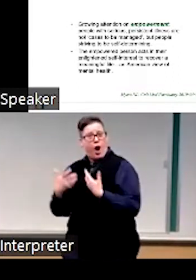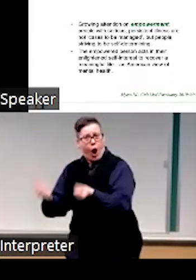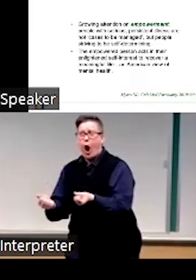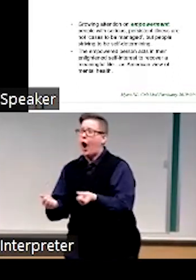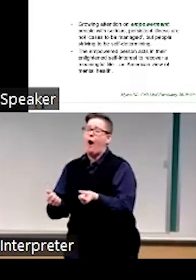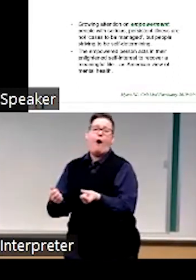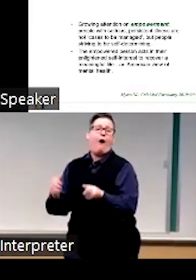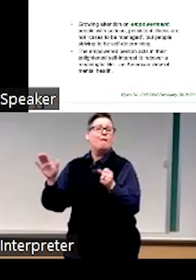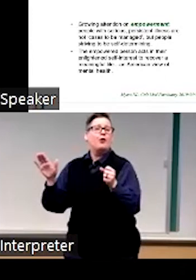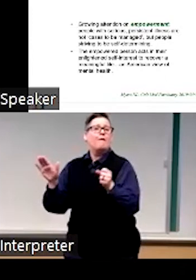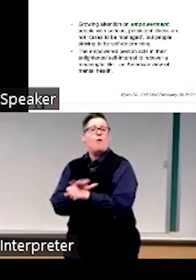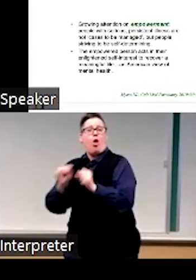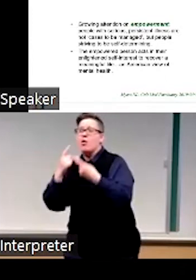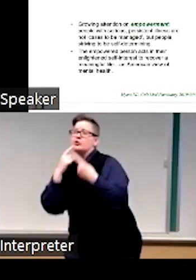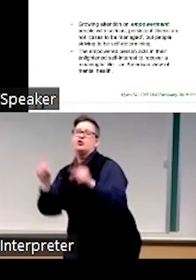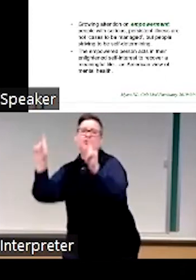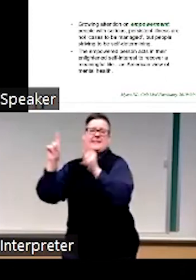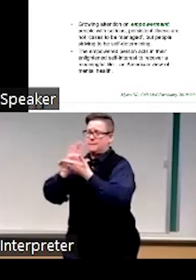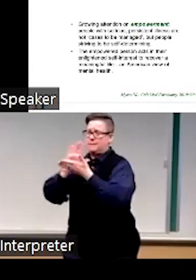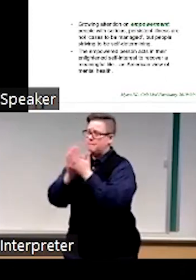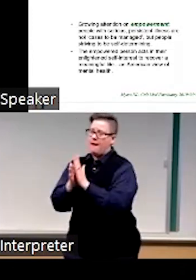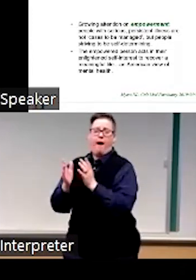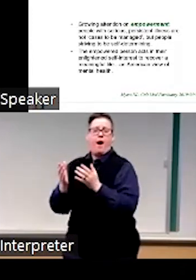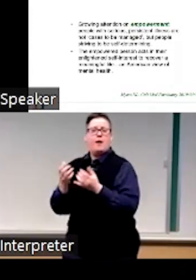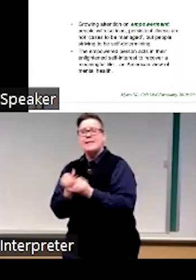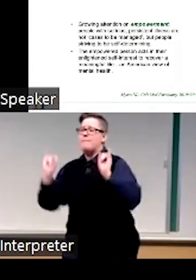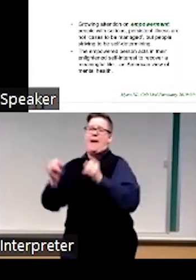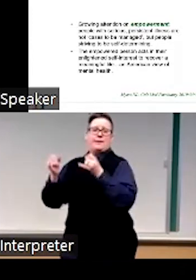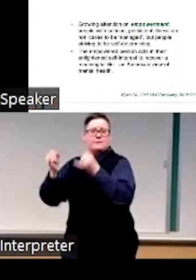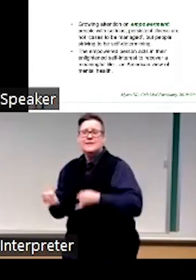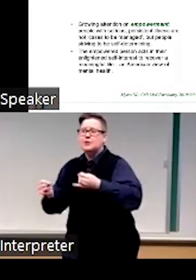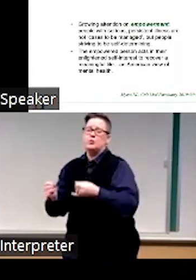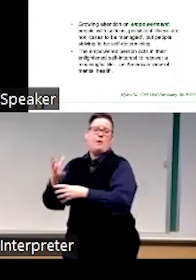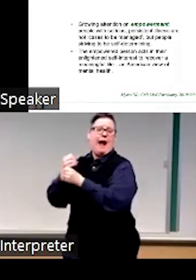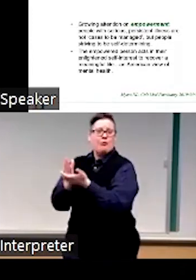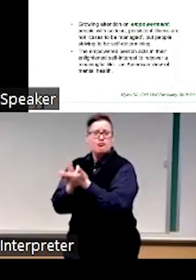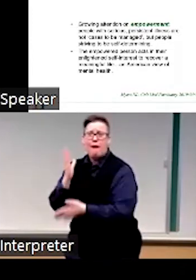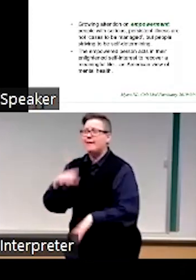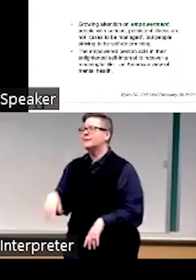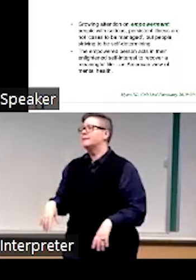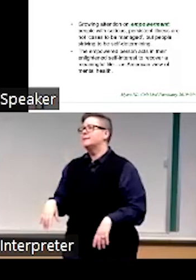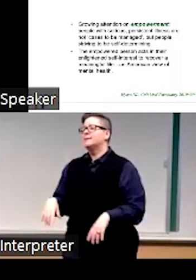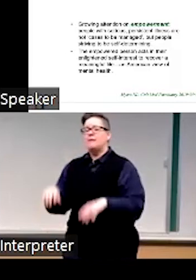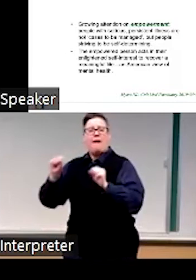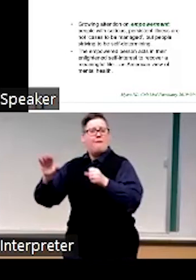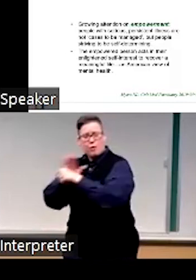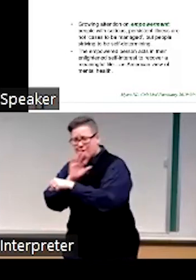full potential as as individuals gaining rights being able to uh function perhaps independently